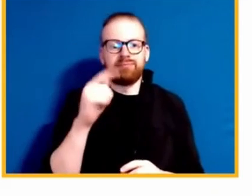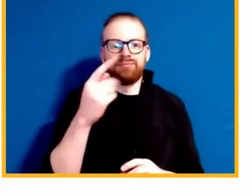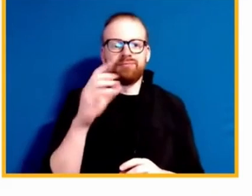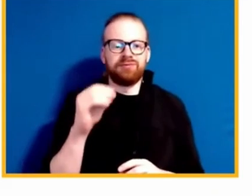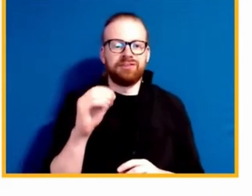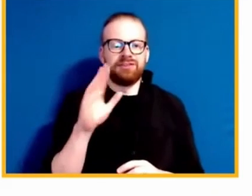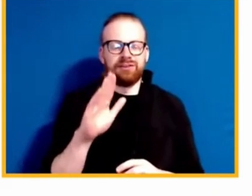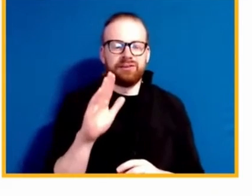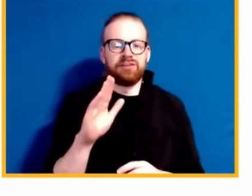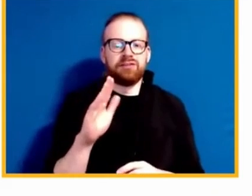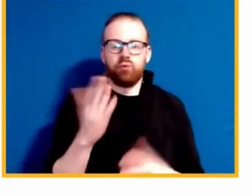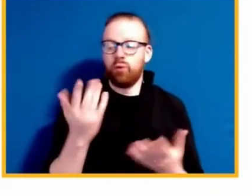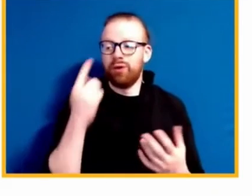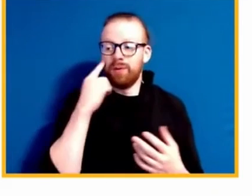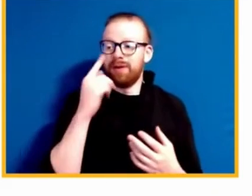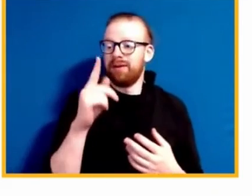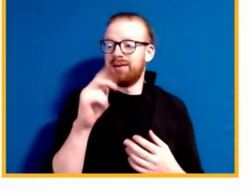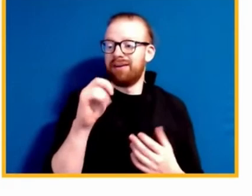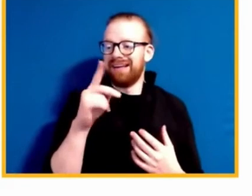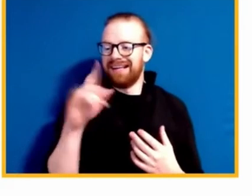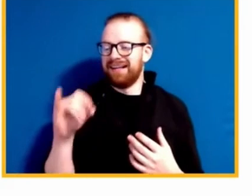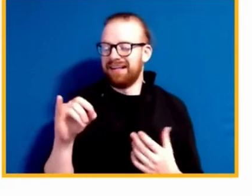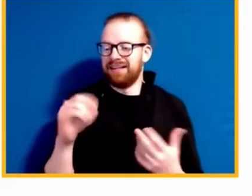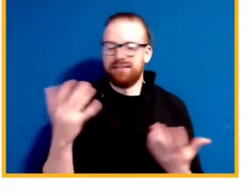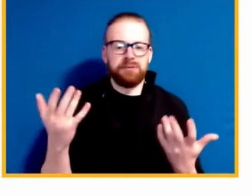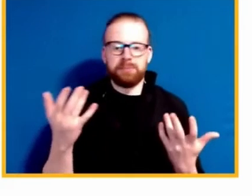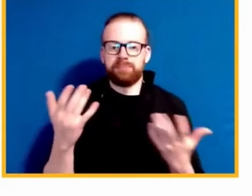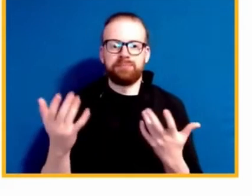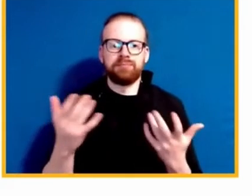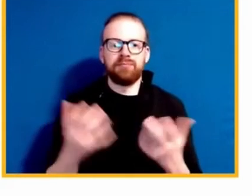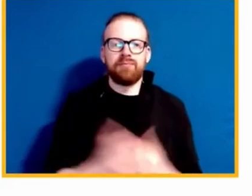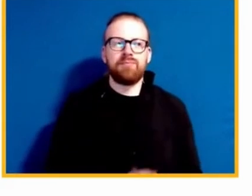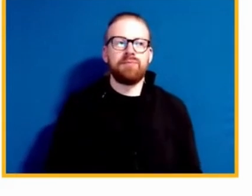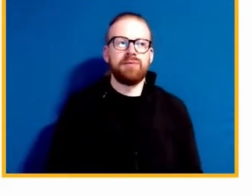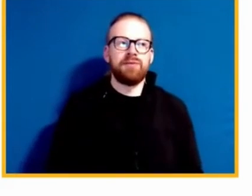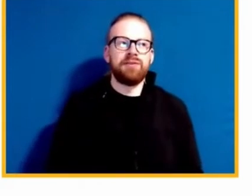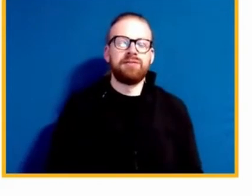use of the song and being all tempo-like and all that. So Kendi, what did you think?